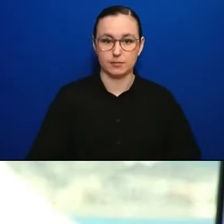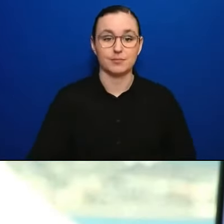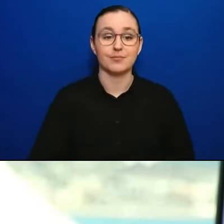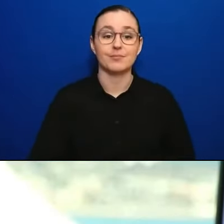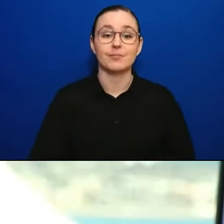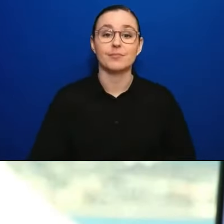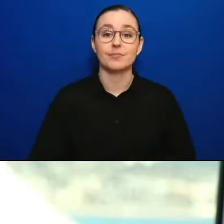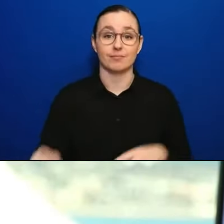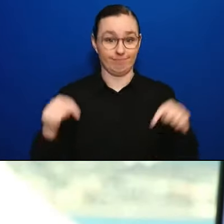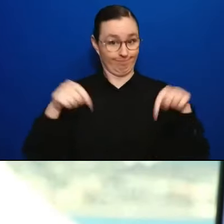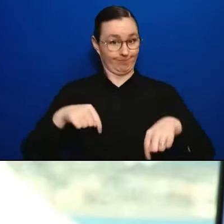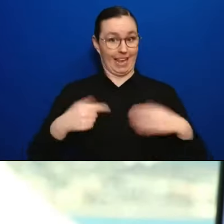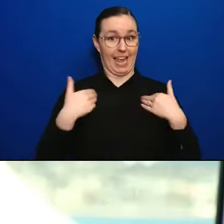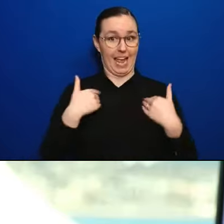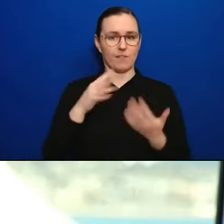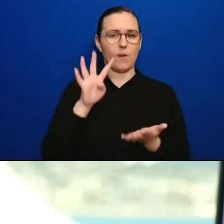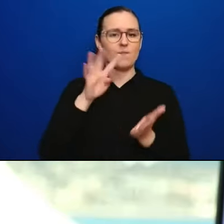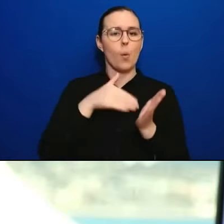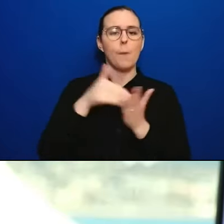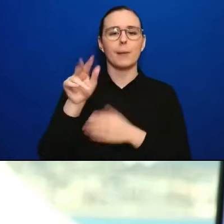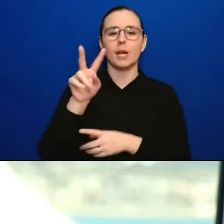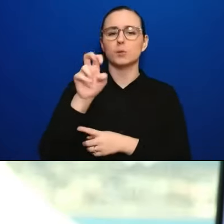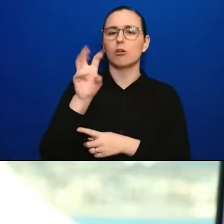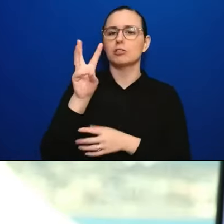of these tests to key strategic